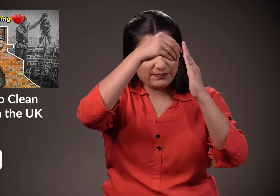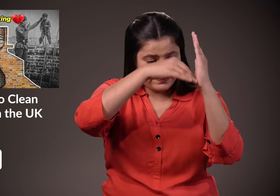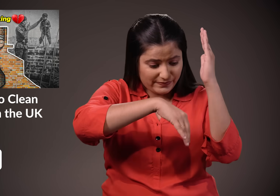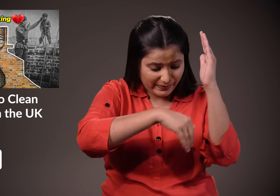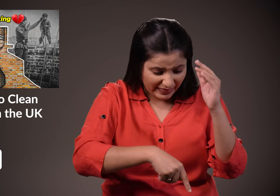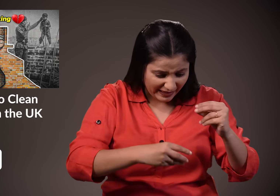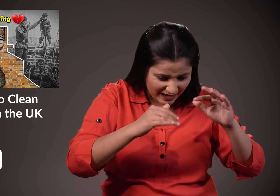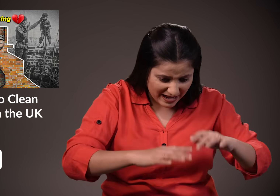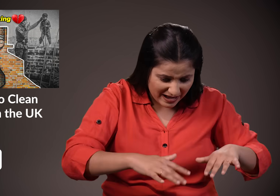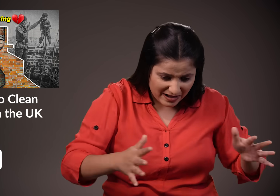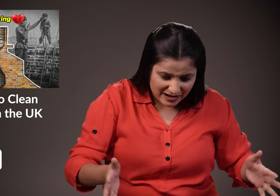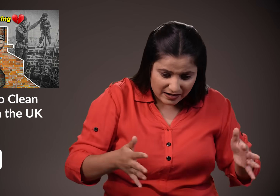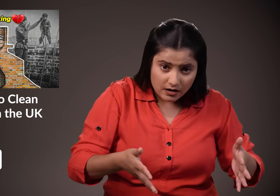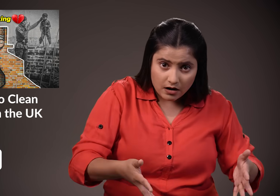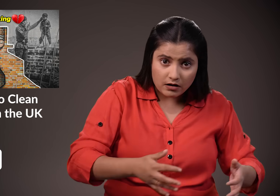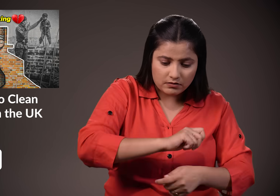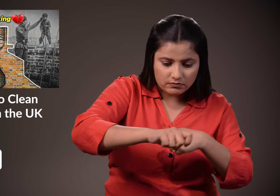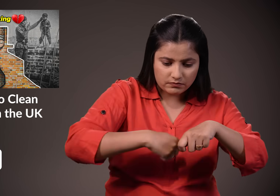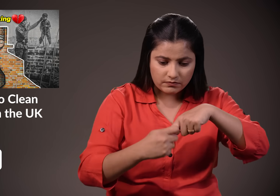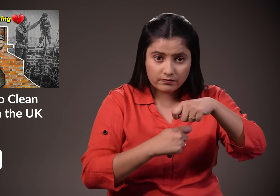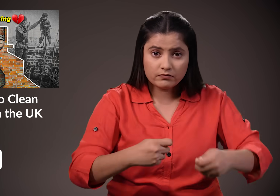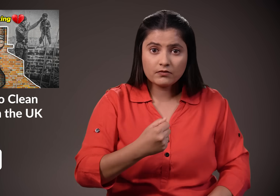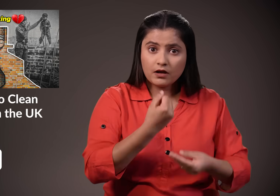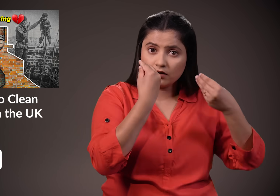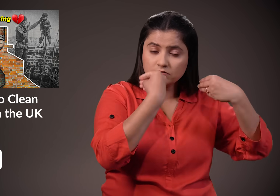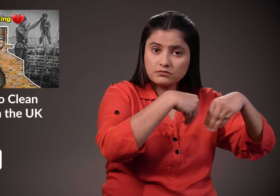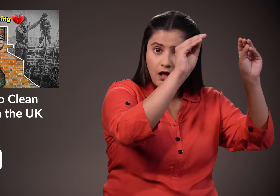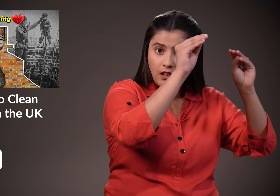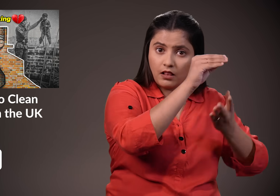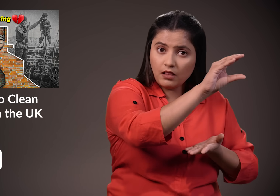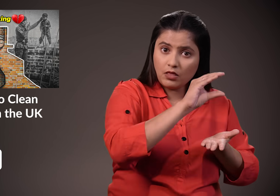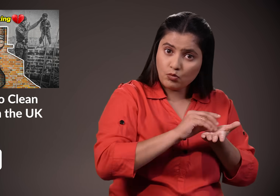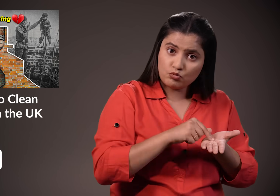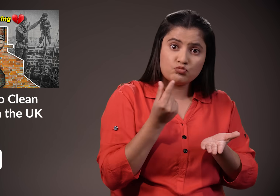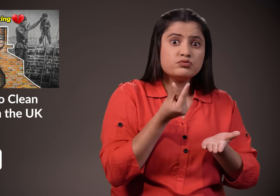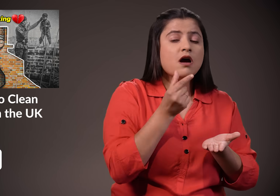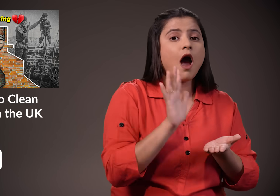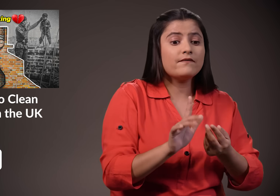The children had to collect the soot pile for his master, who would sell it.